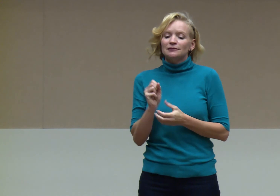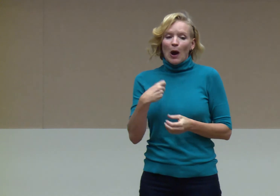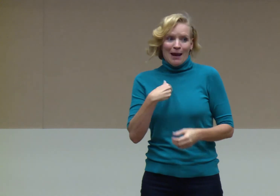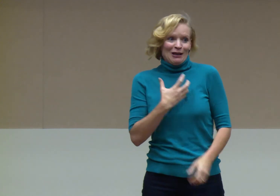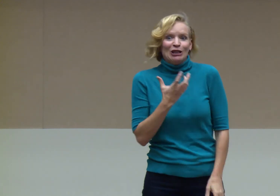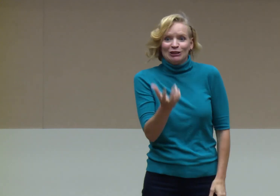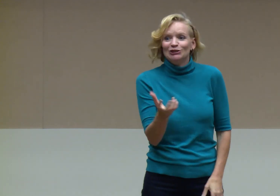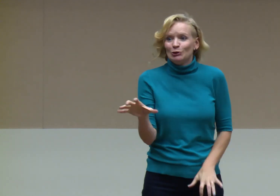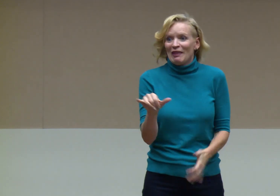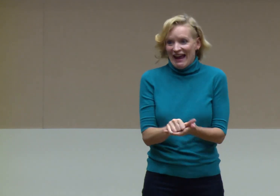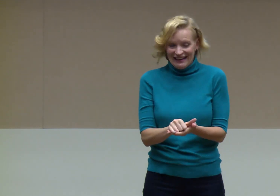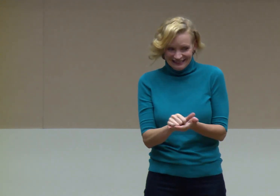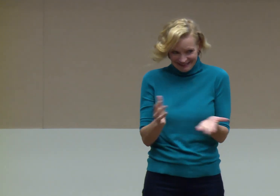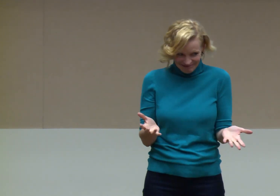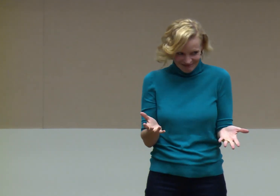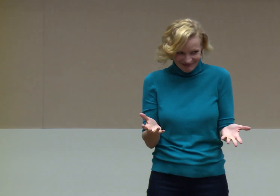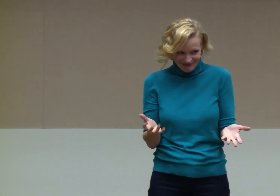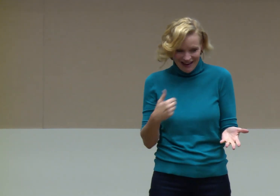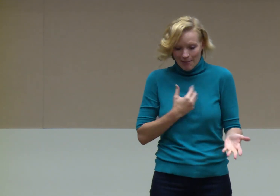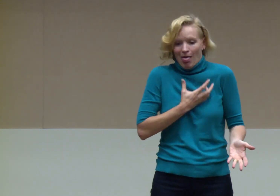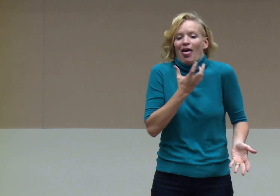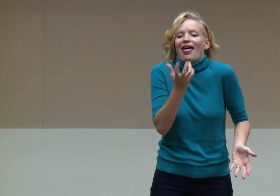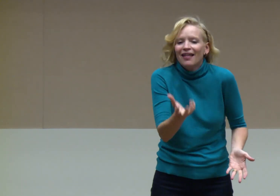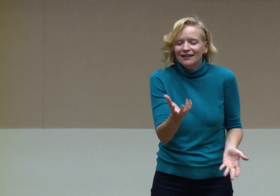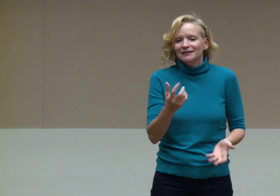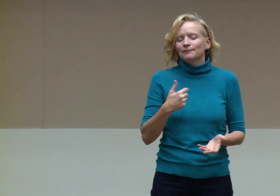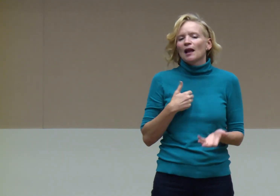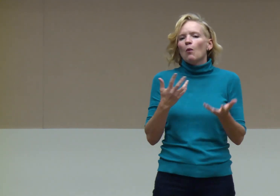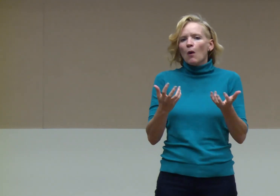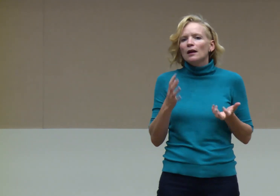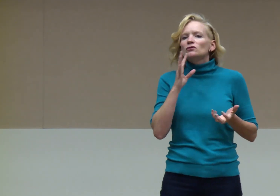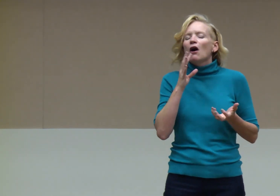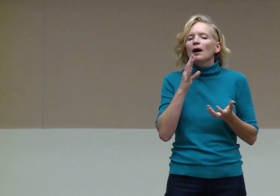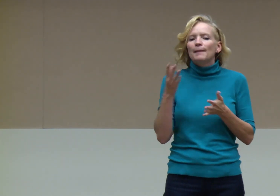So I plan to put it all out there for you all